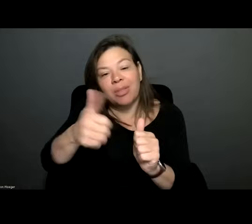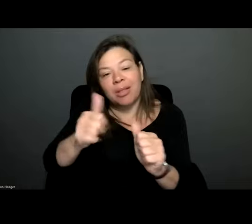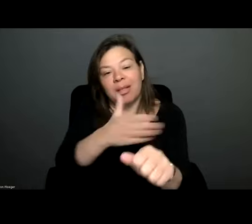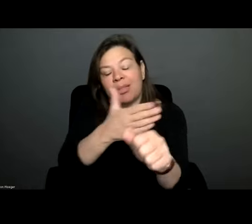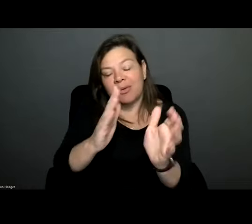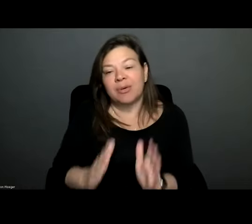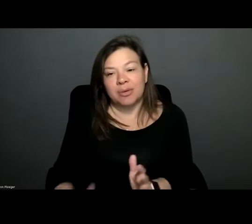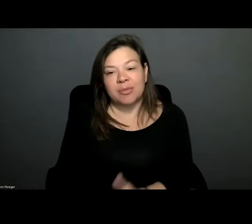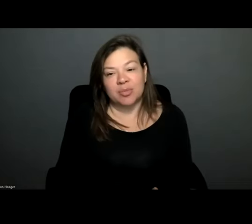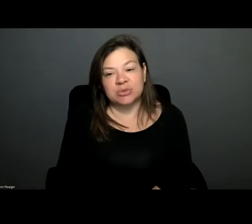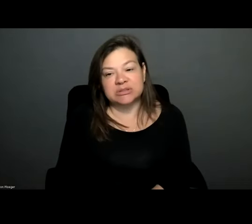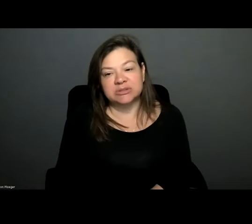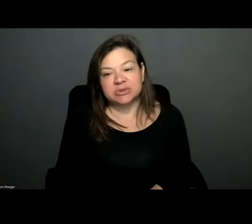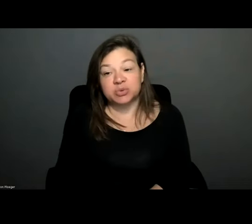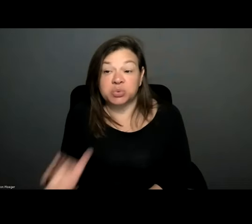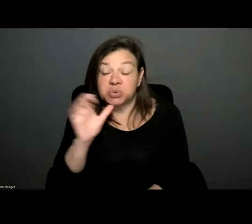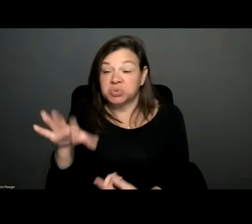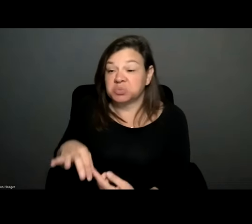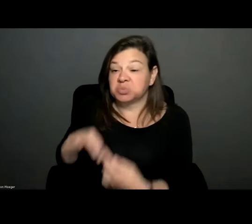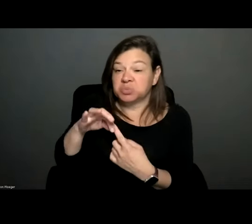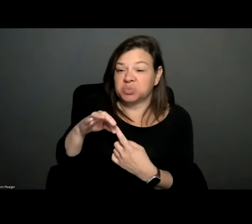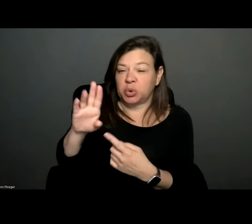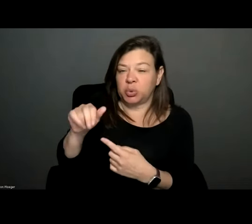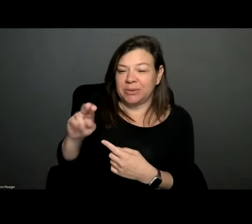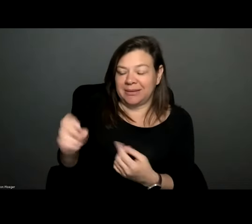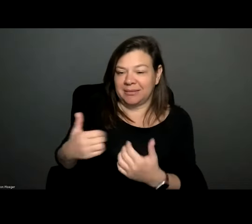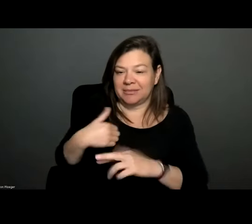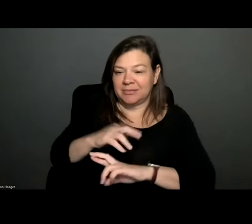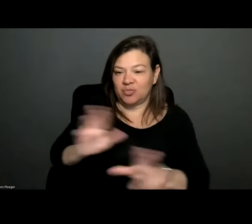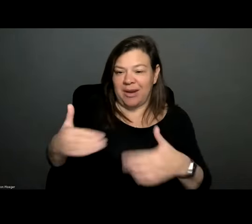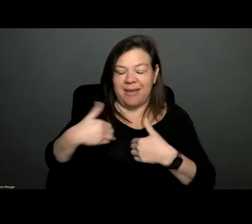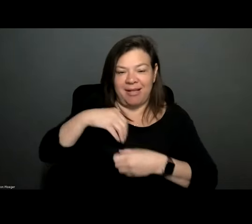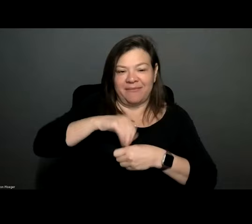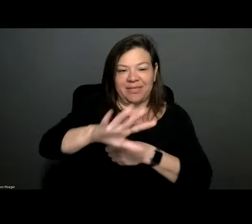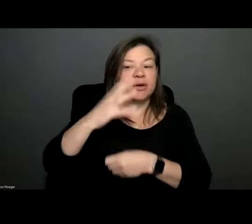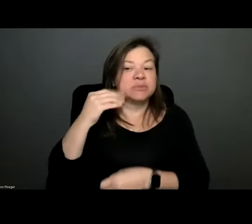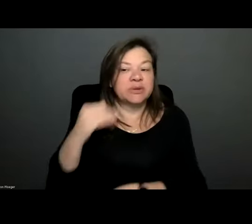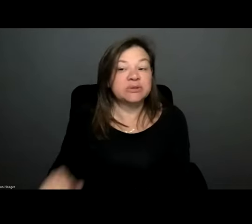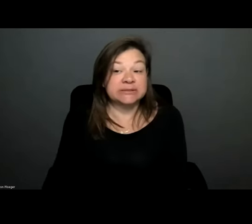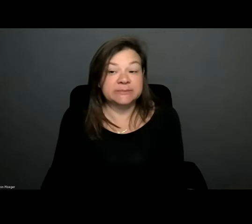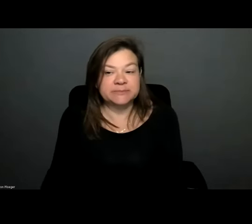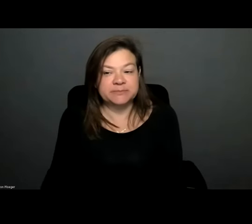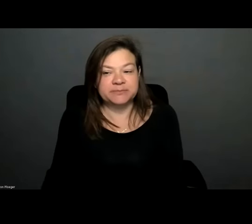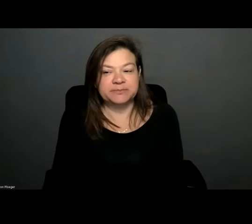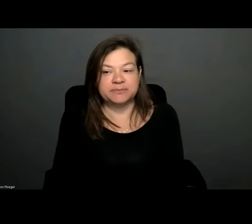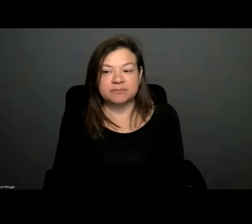who just have uniqueness inherent within their experiences is a place